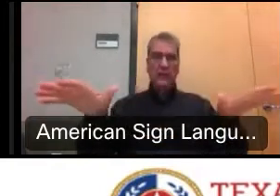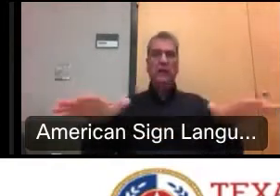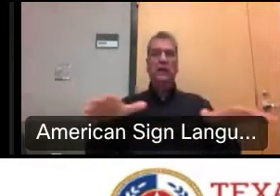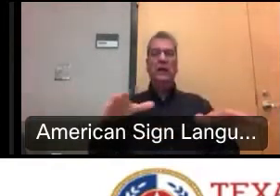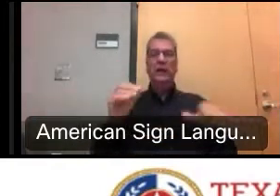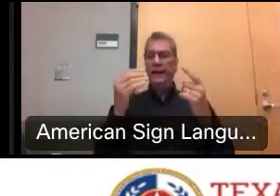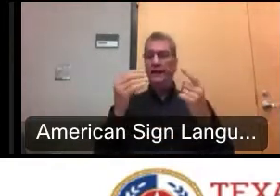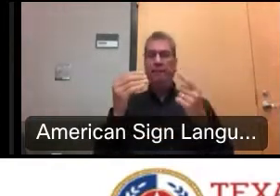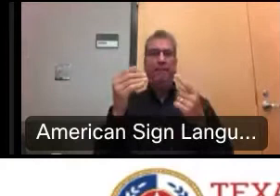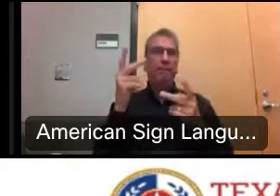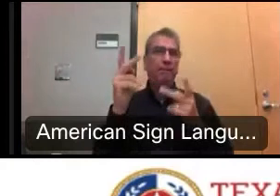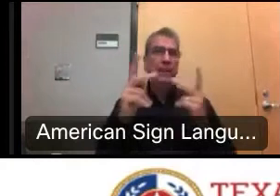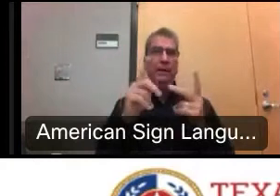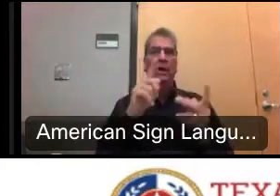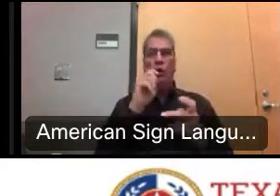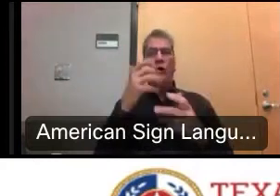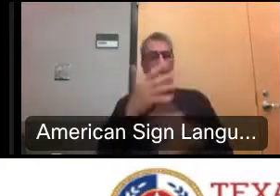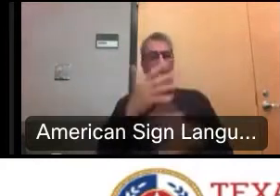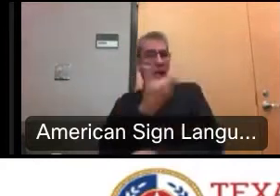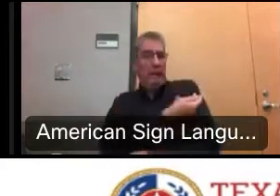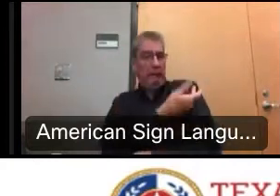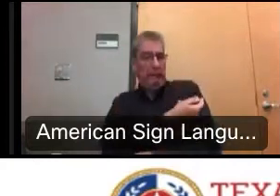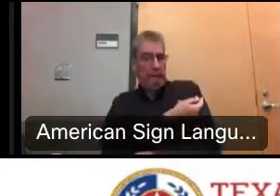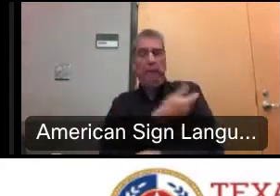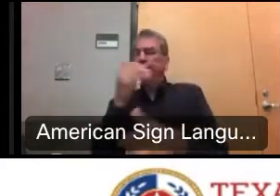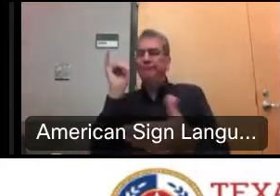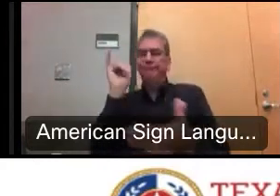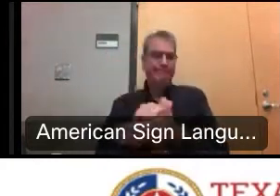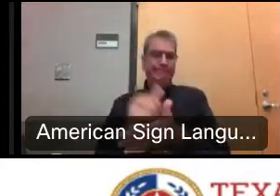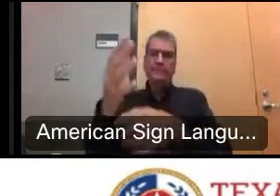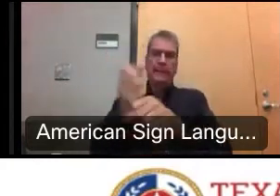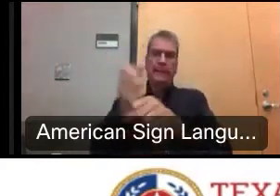for people who've been vaccinated. And then reinfection for people who had recovered